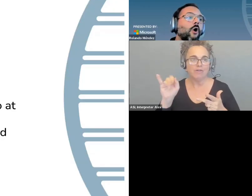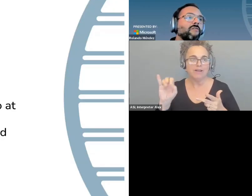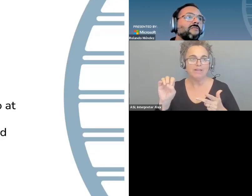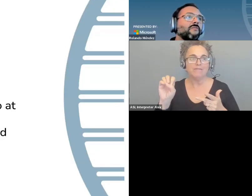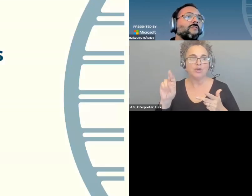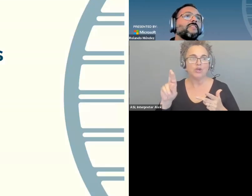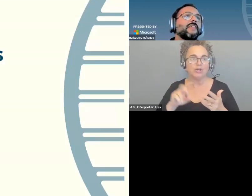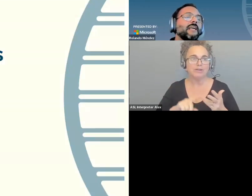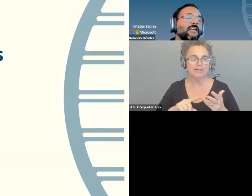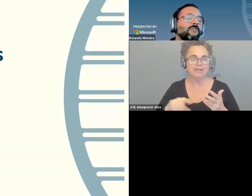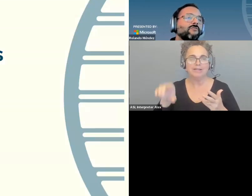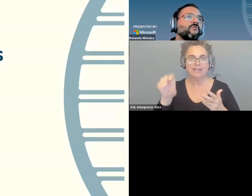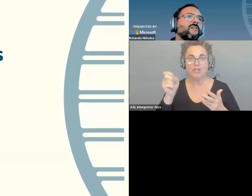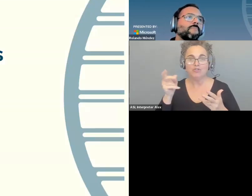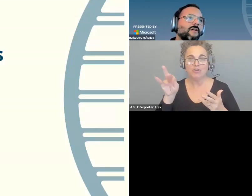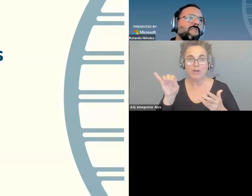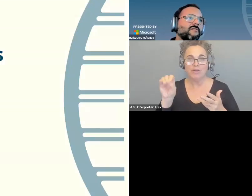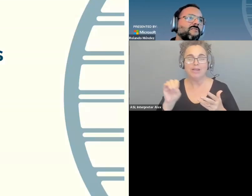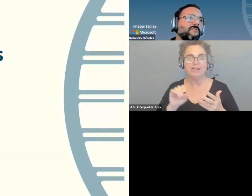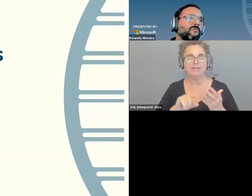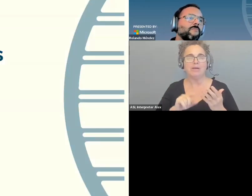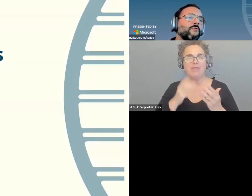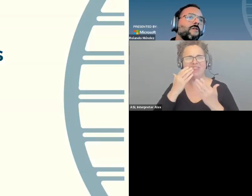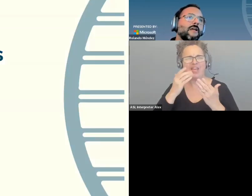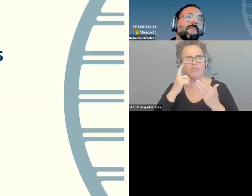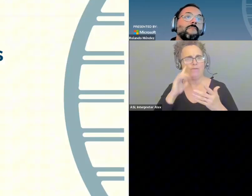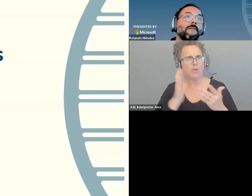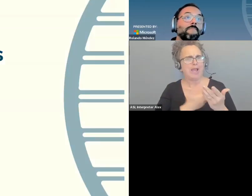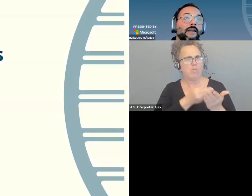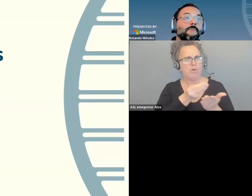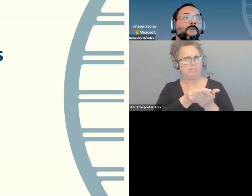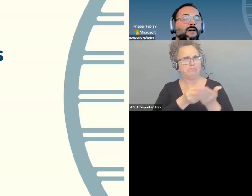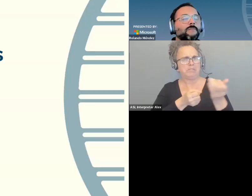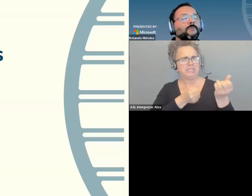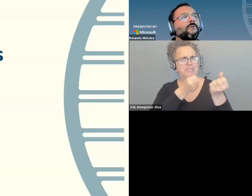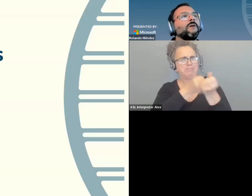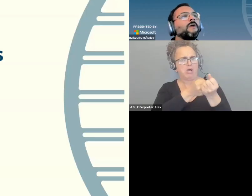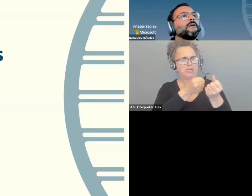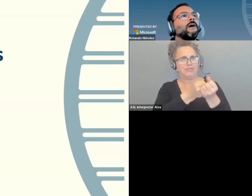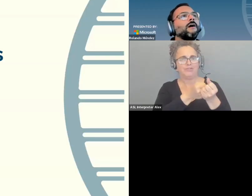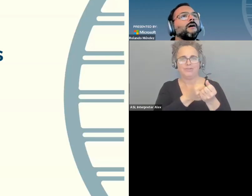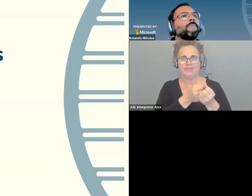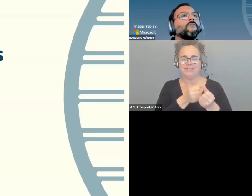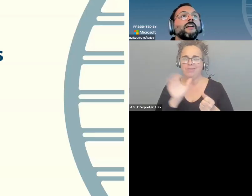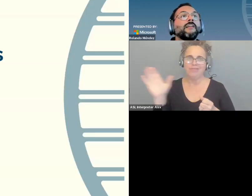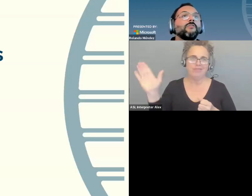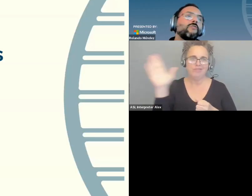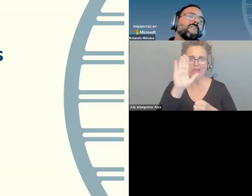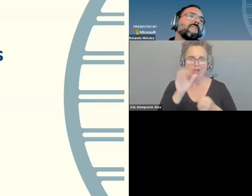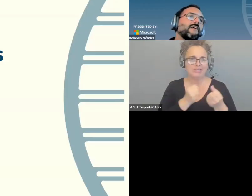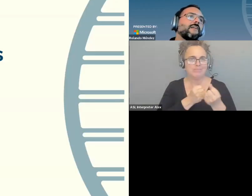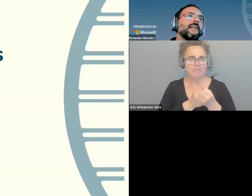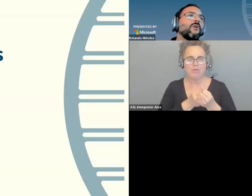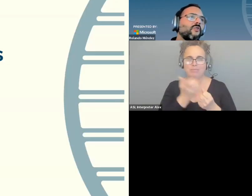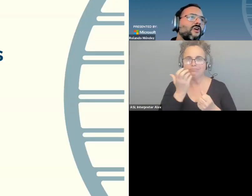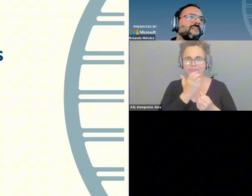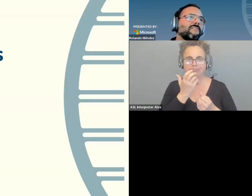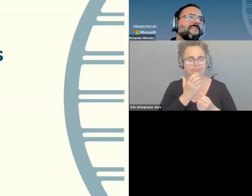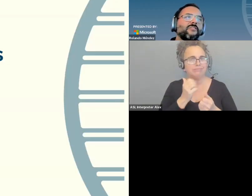And also thank you to our sponsors who support has made possible providing you this event at no cost.